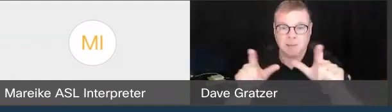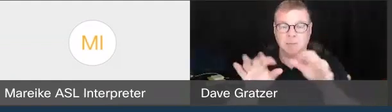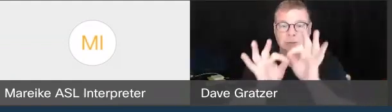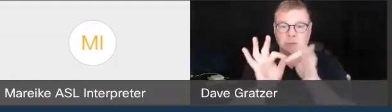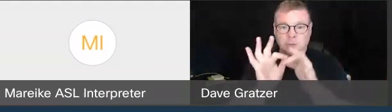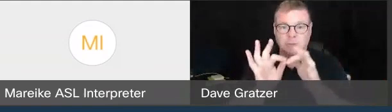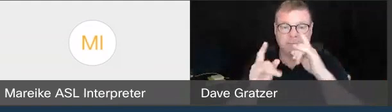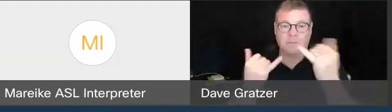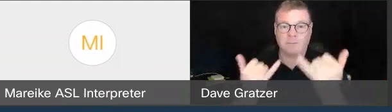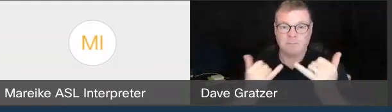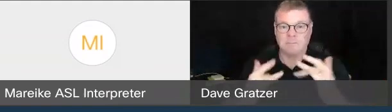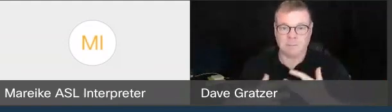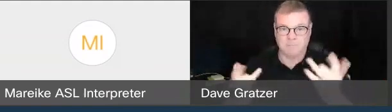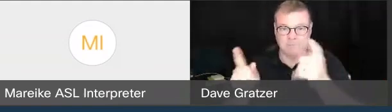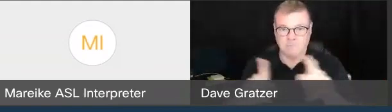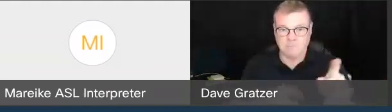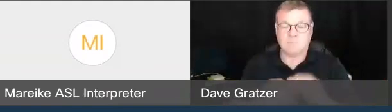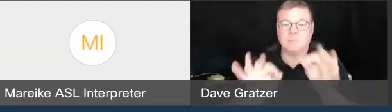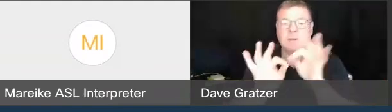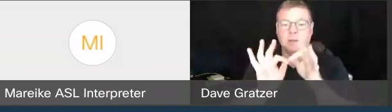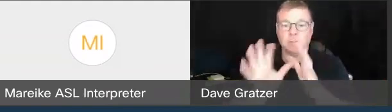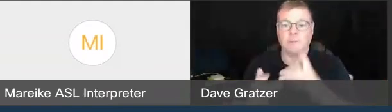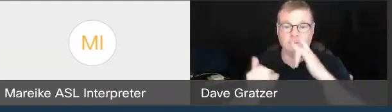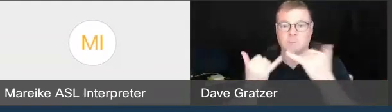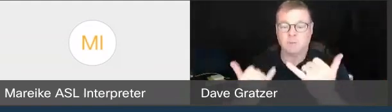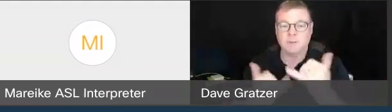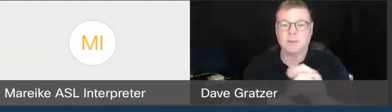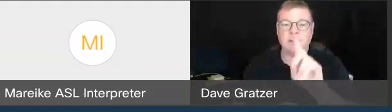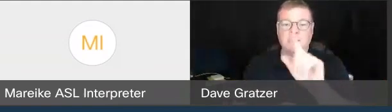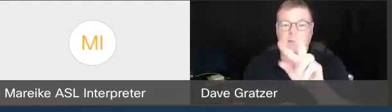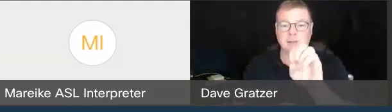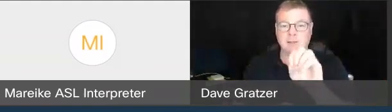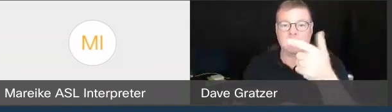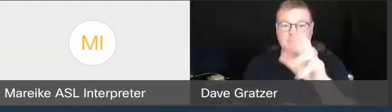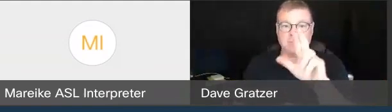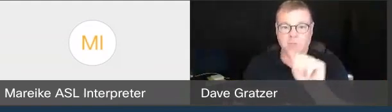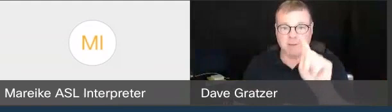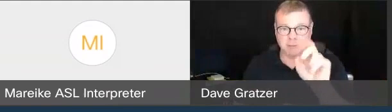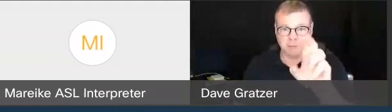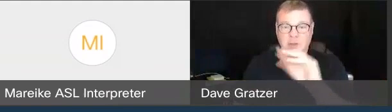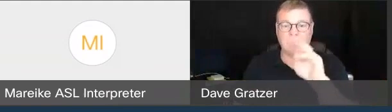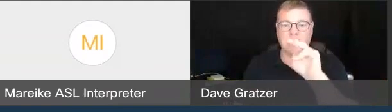for this event. The interpreters for today are Dave Gratzer and Marieke Larsen